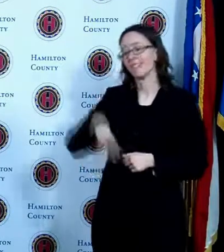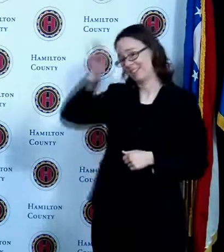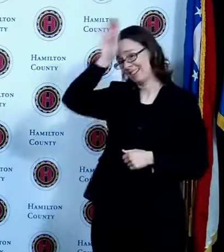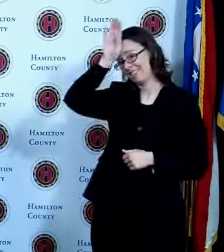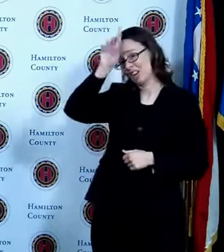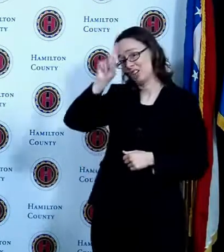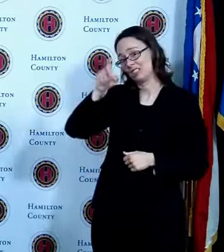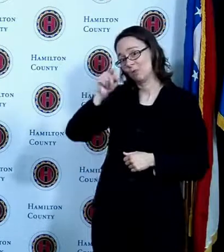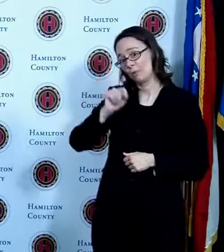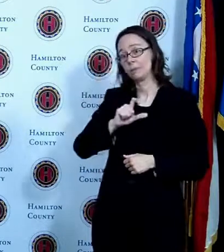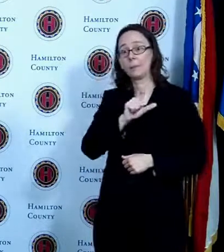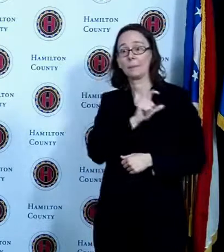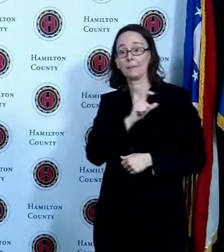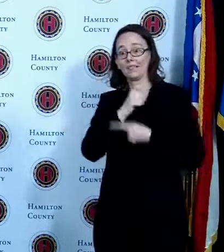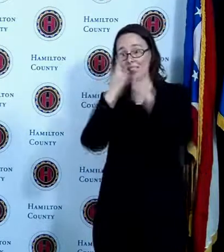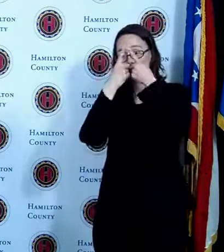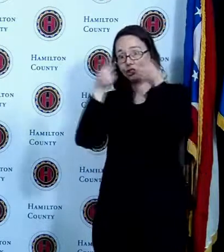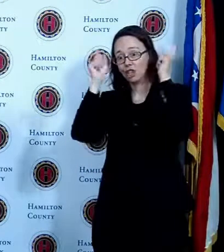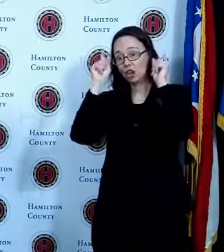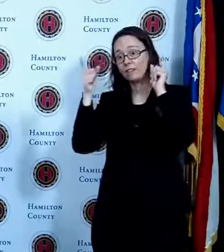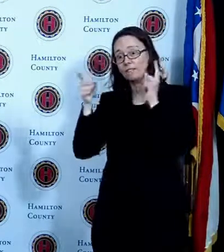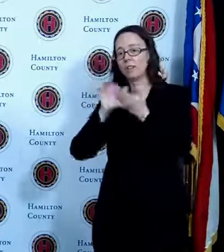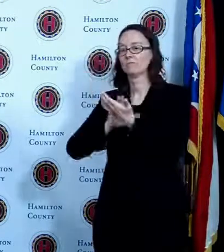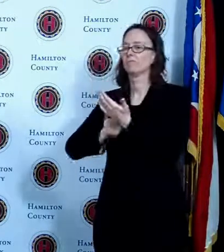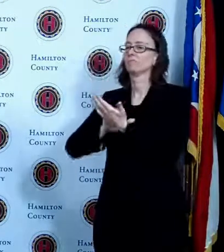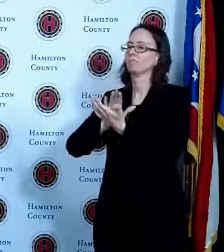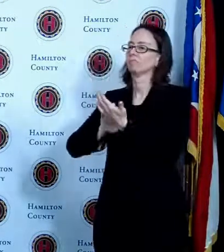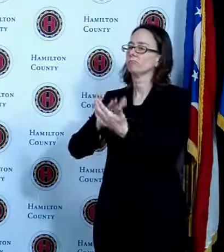Coroner for speaking up about this and expressing the concerns that helped